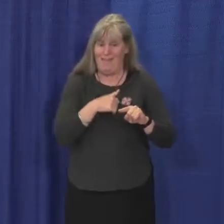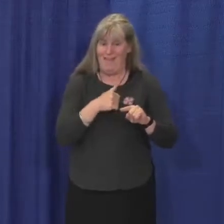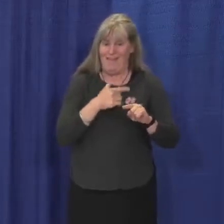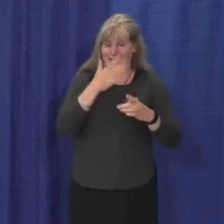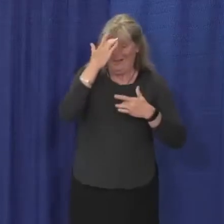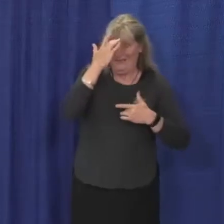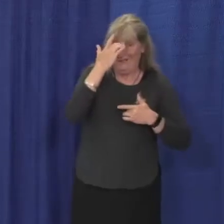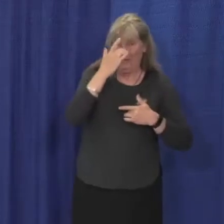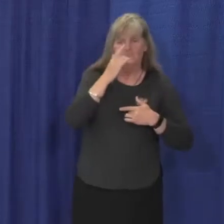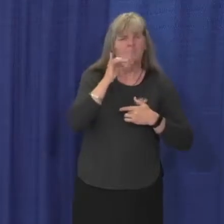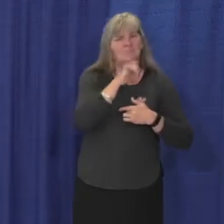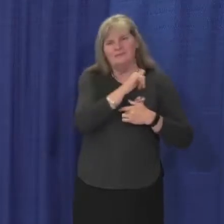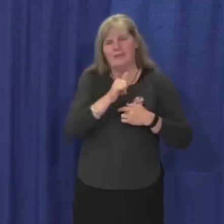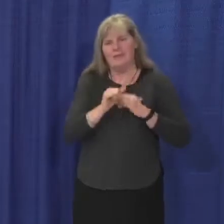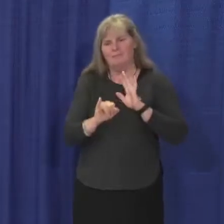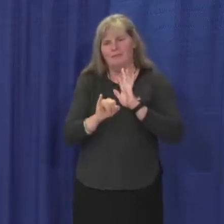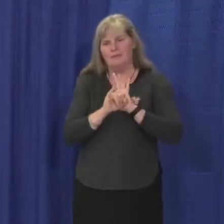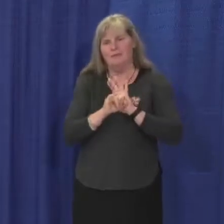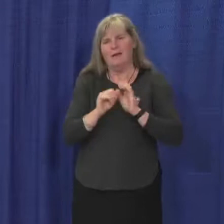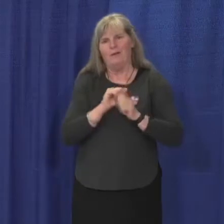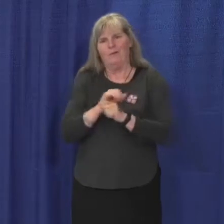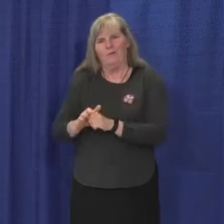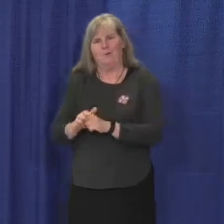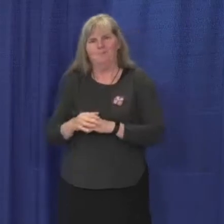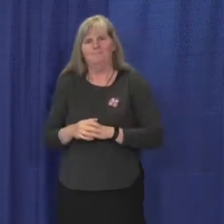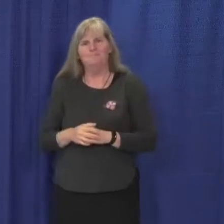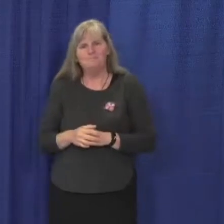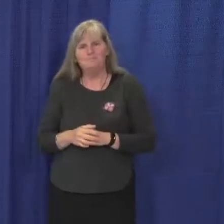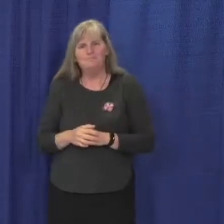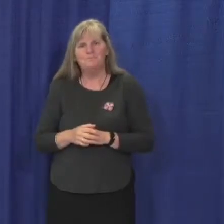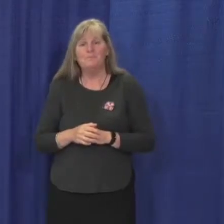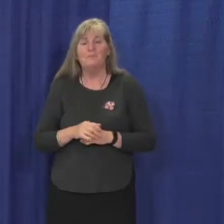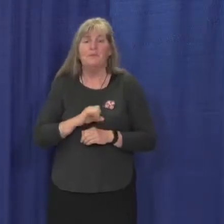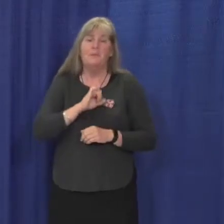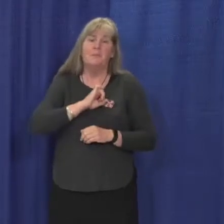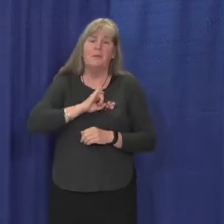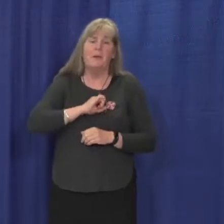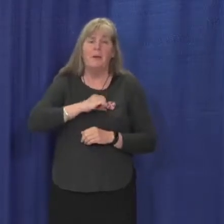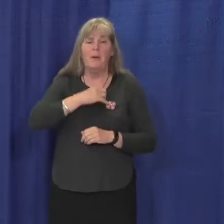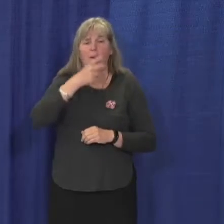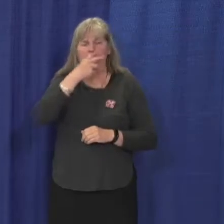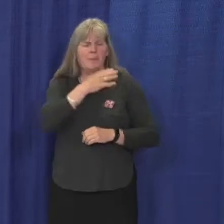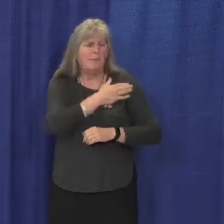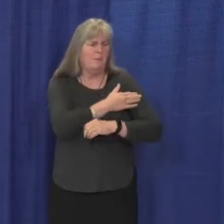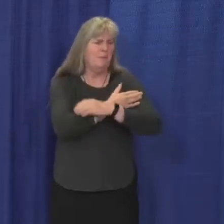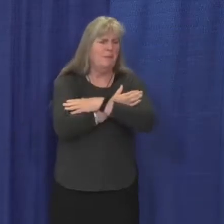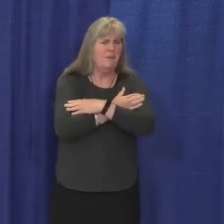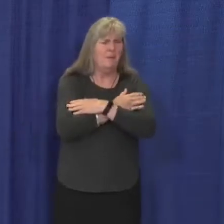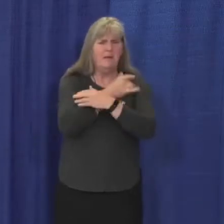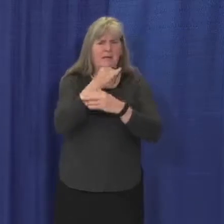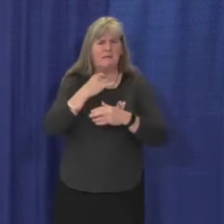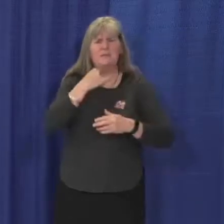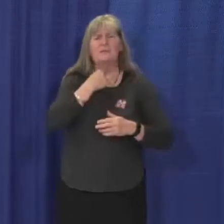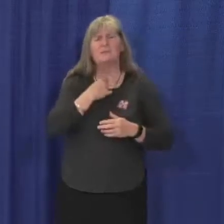symptoms of COVID-19. In our current reality a cough or runny nose or muscle ache or